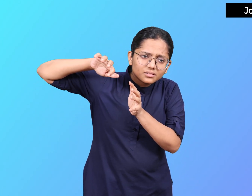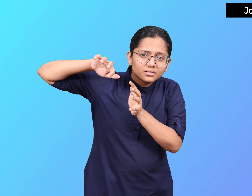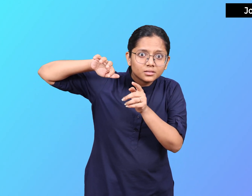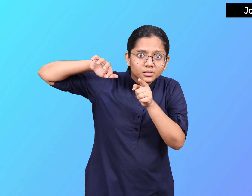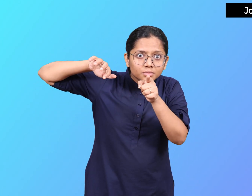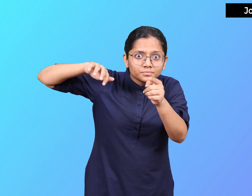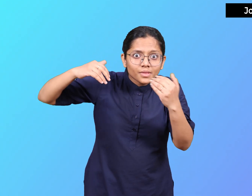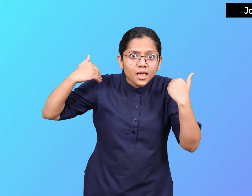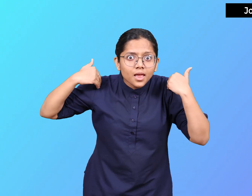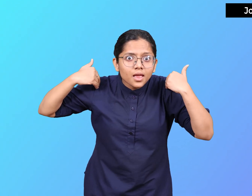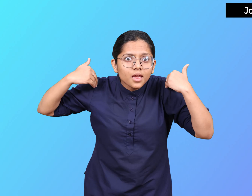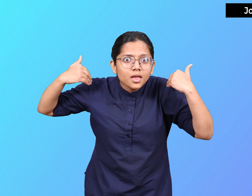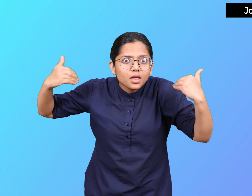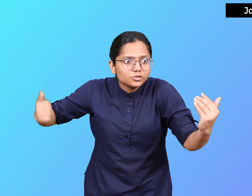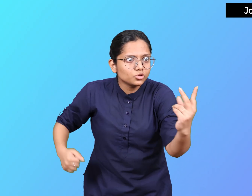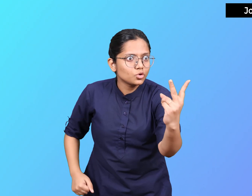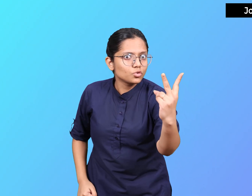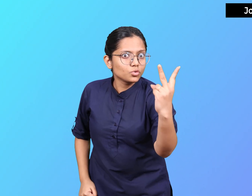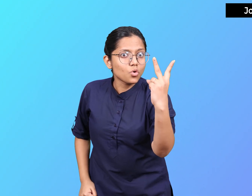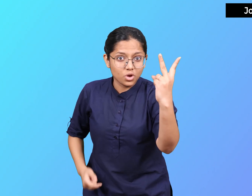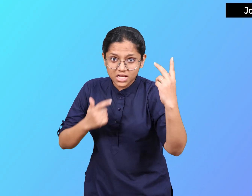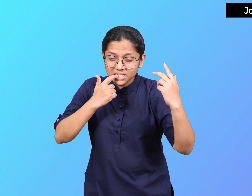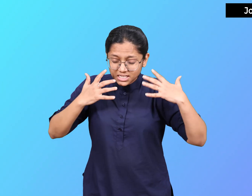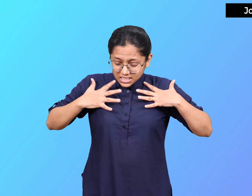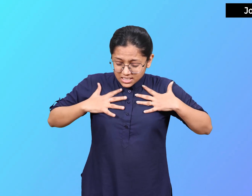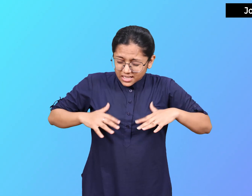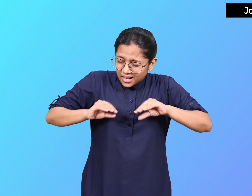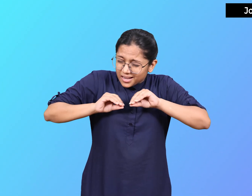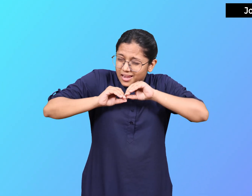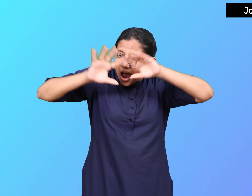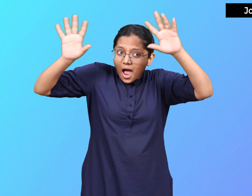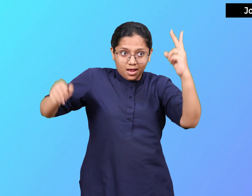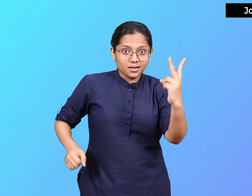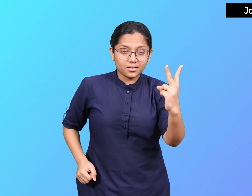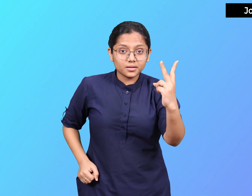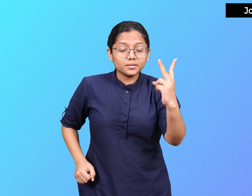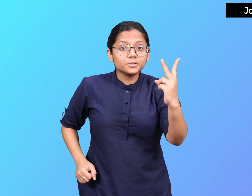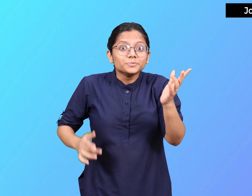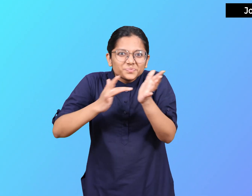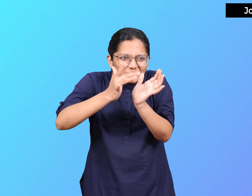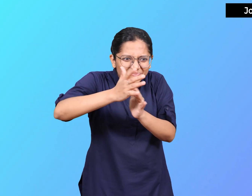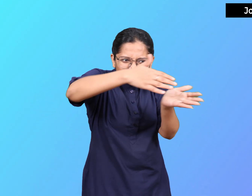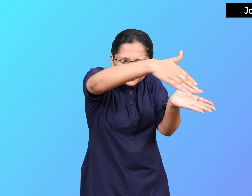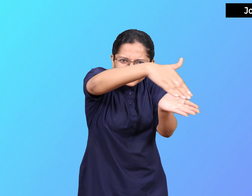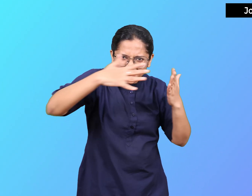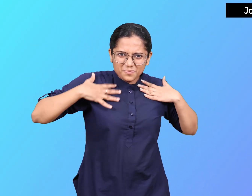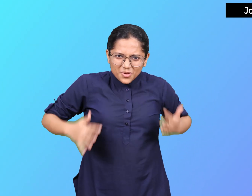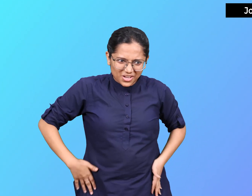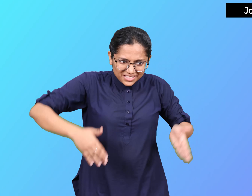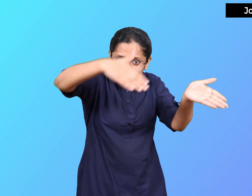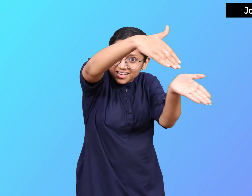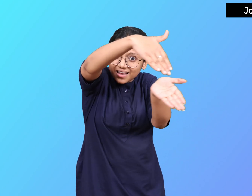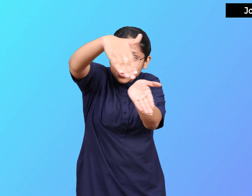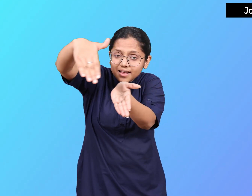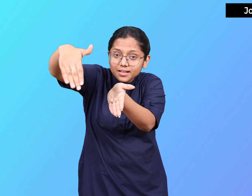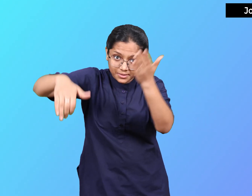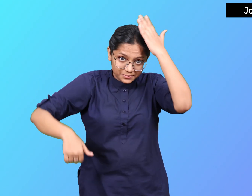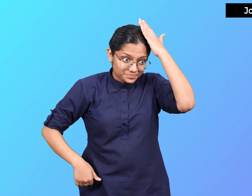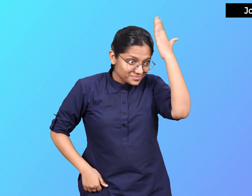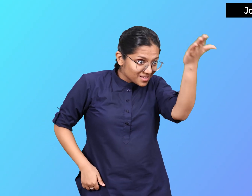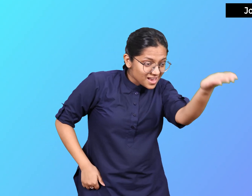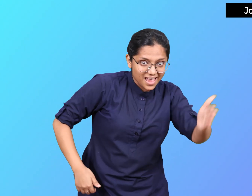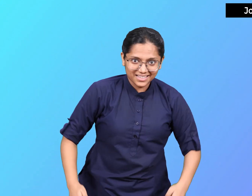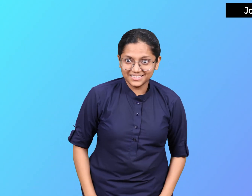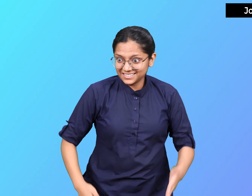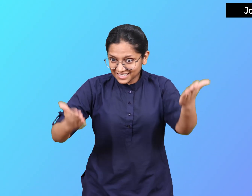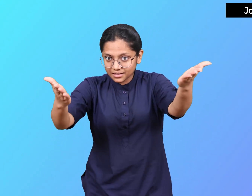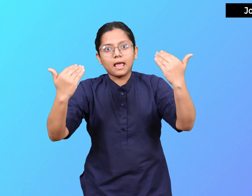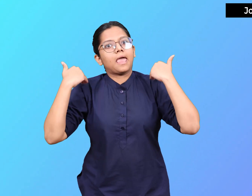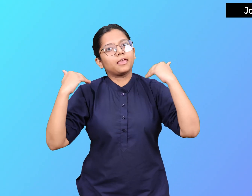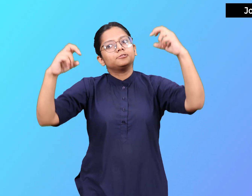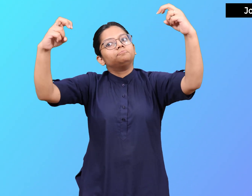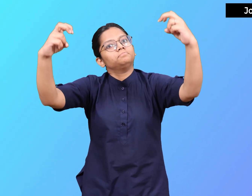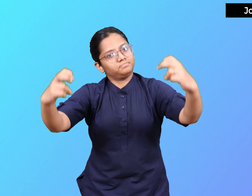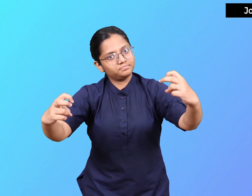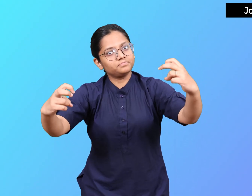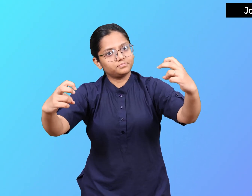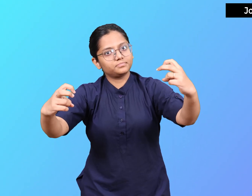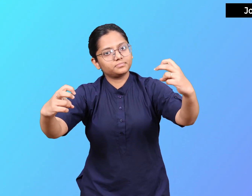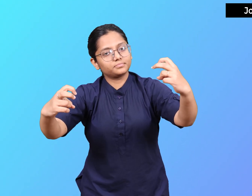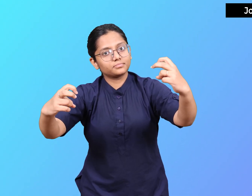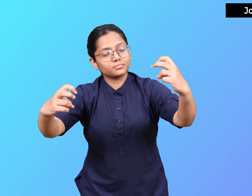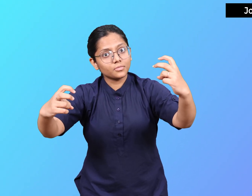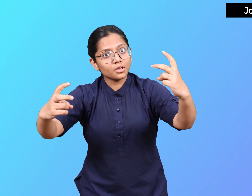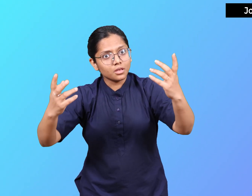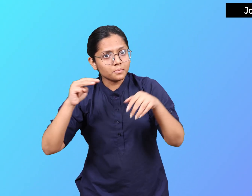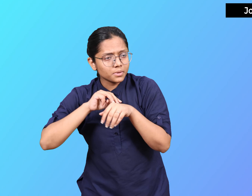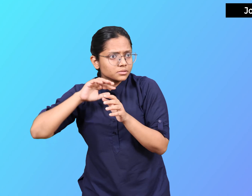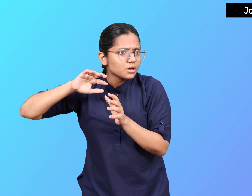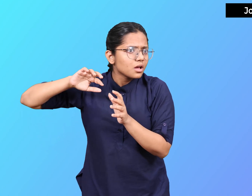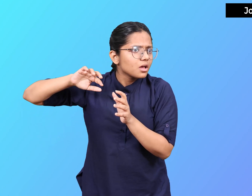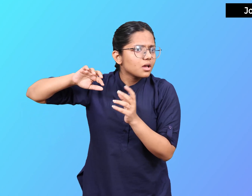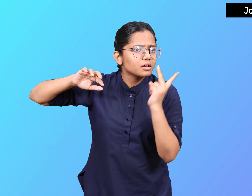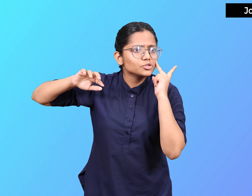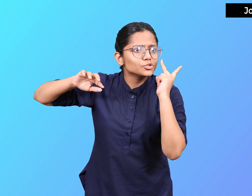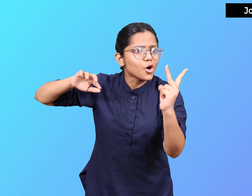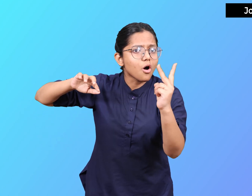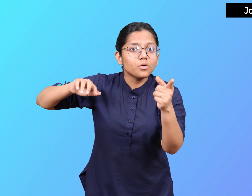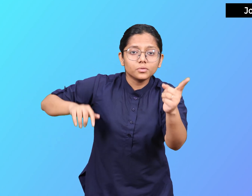She saw two angels dressed in white sitting where Jesus’ body had been. One was sitting where the head had been; the other was sitting where the feet had been.